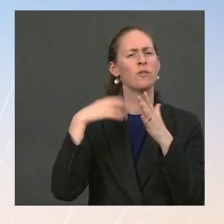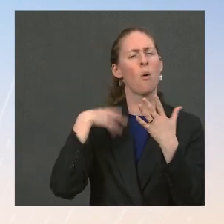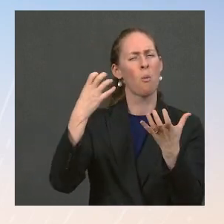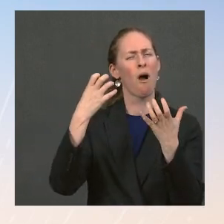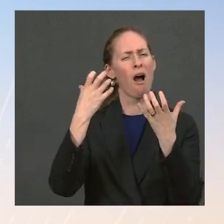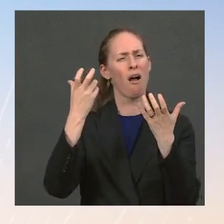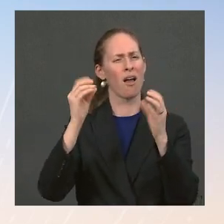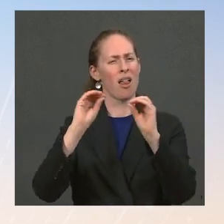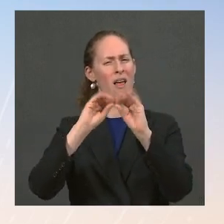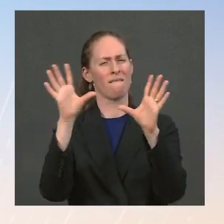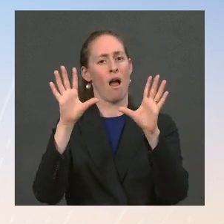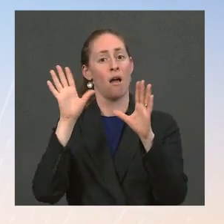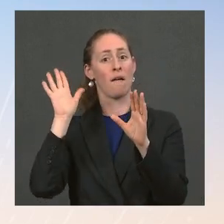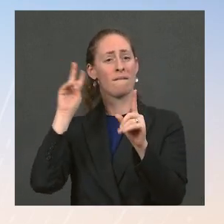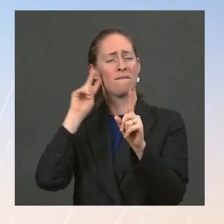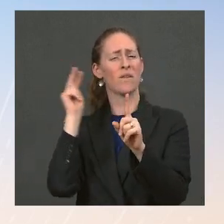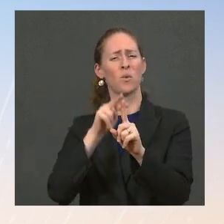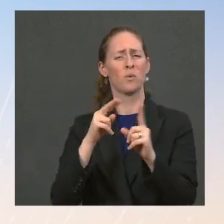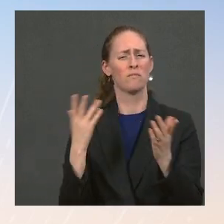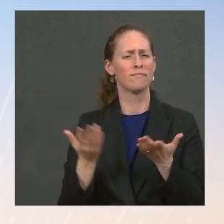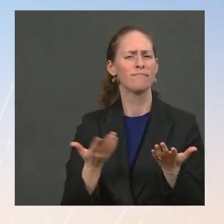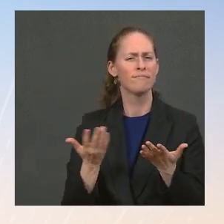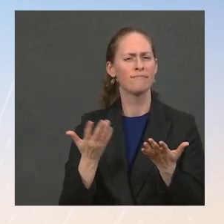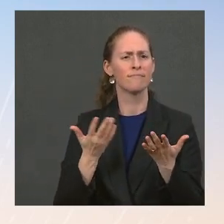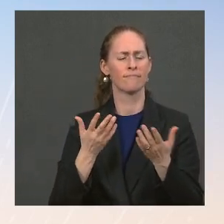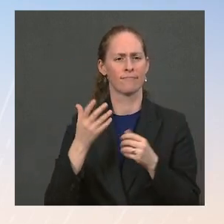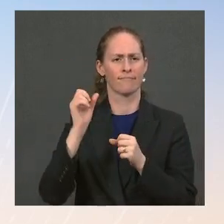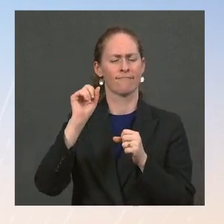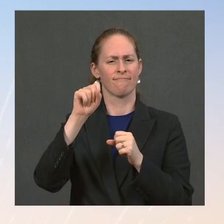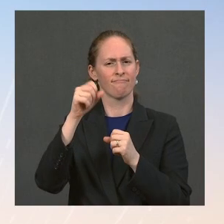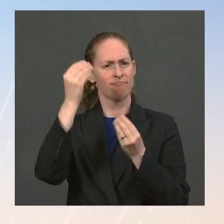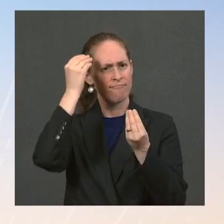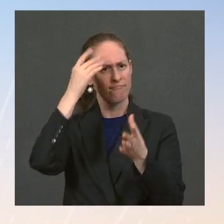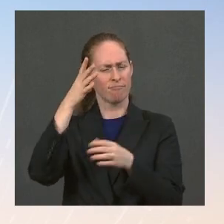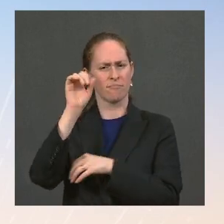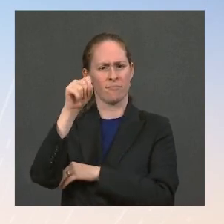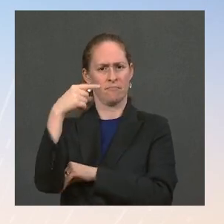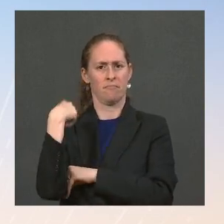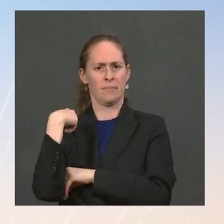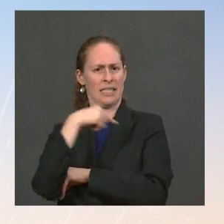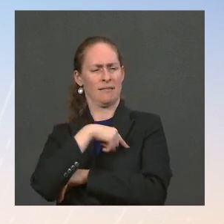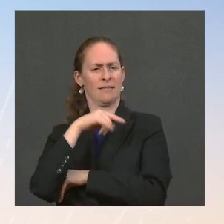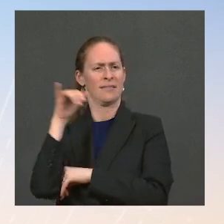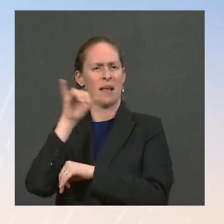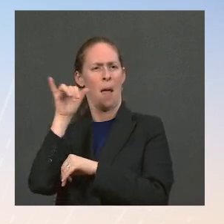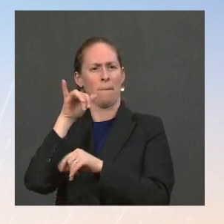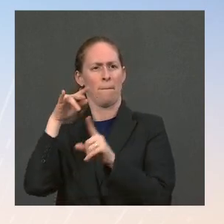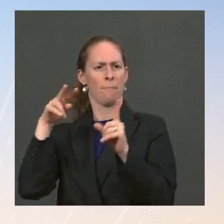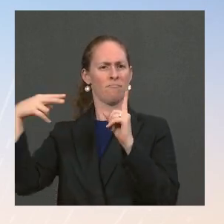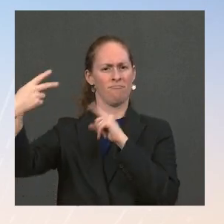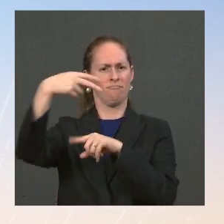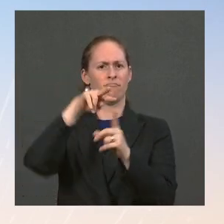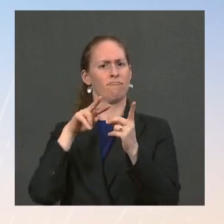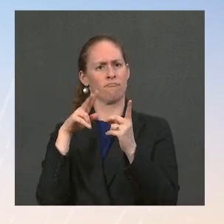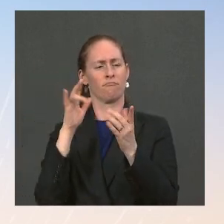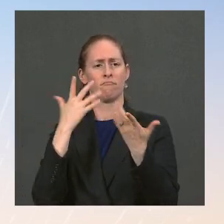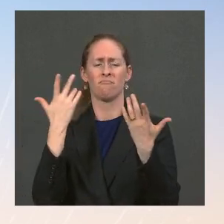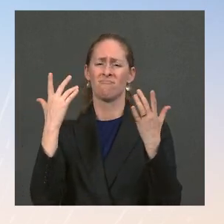while, of course, we all agree -- and as Senator Sinema said herself -- the right to free speech and to protest is sacred to our country,